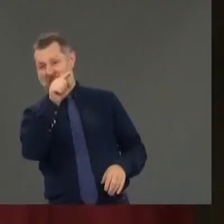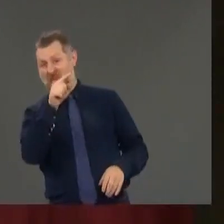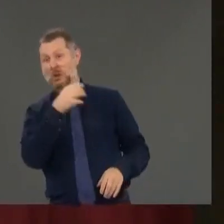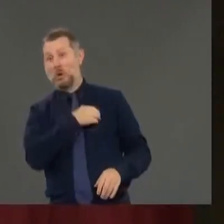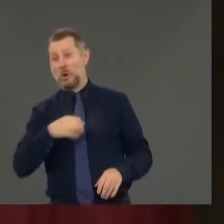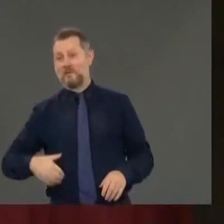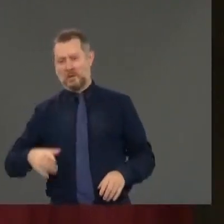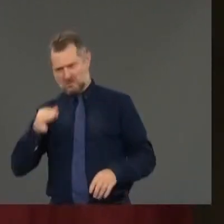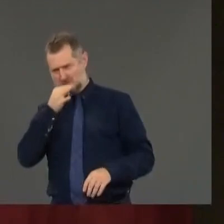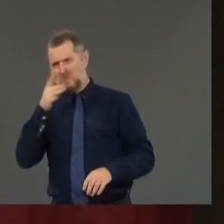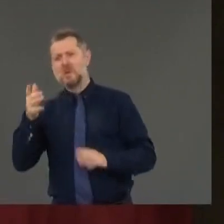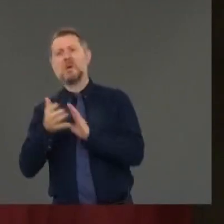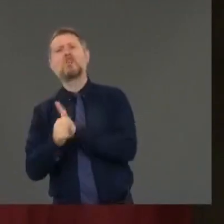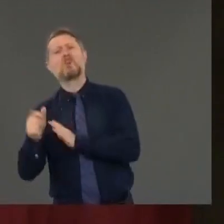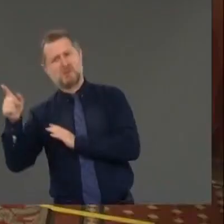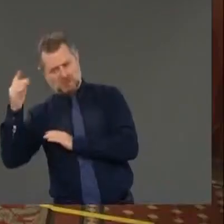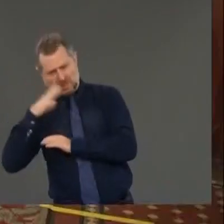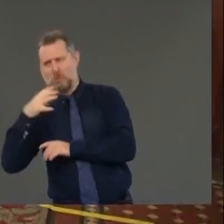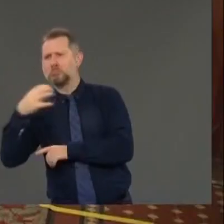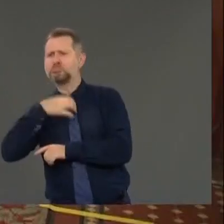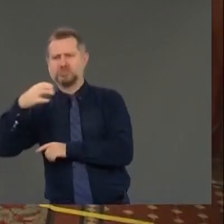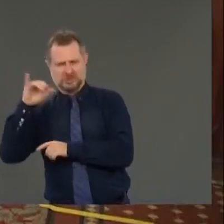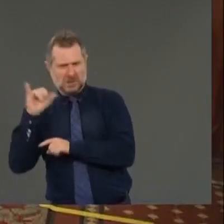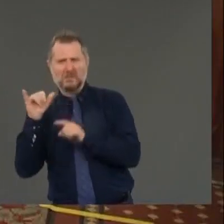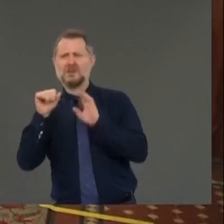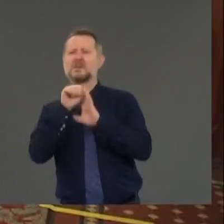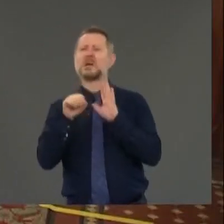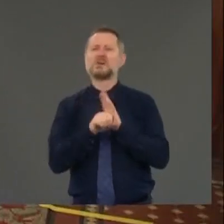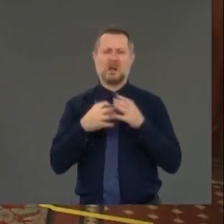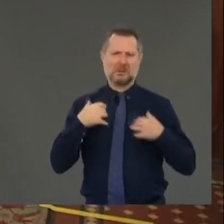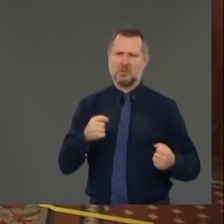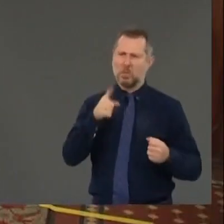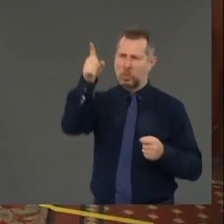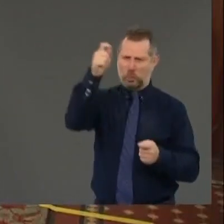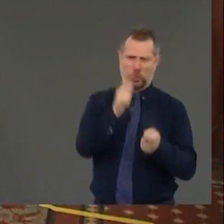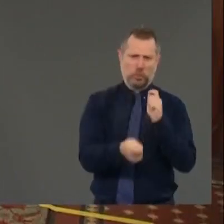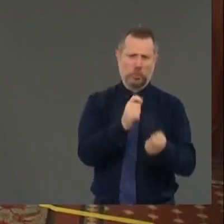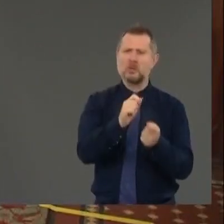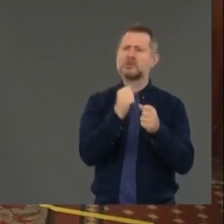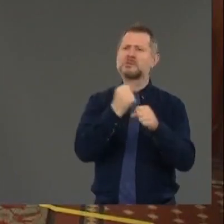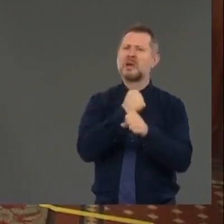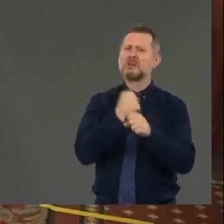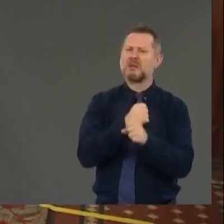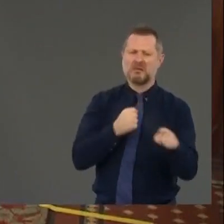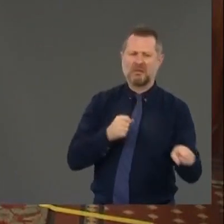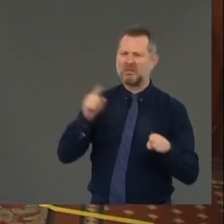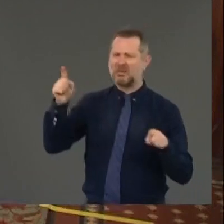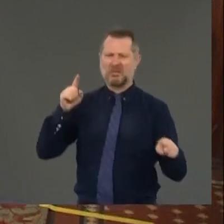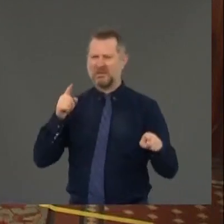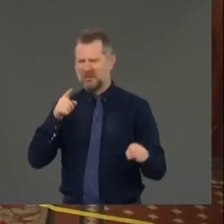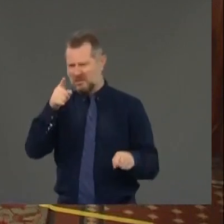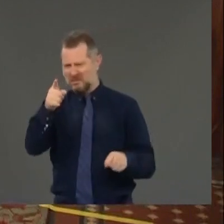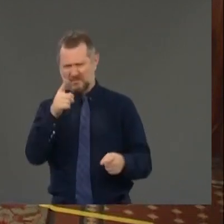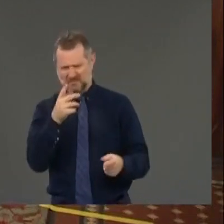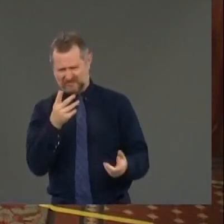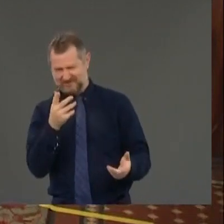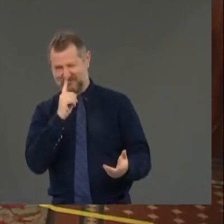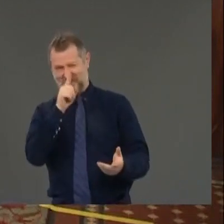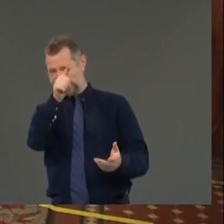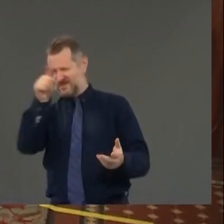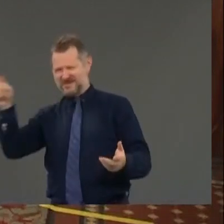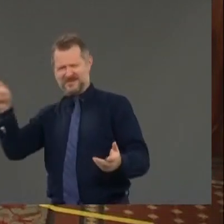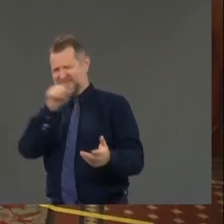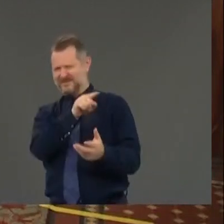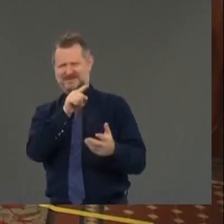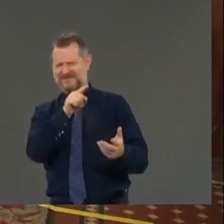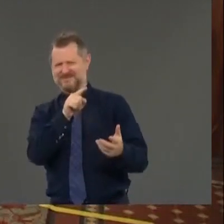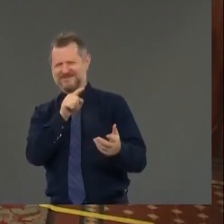IN NURSING HOMES.